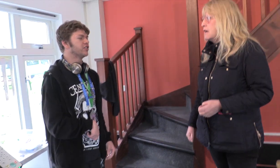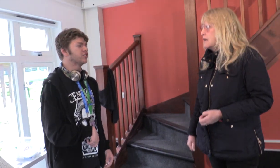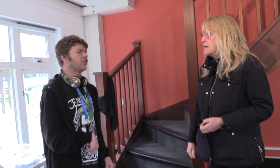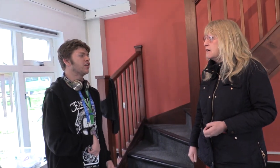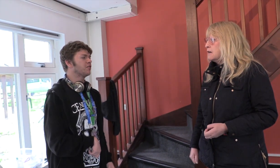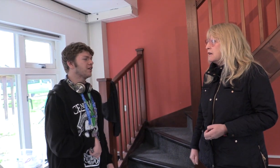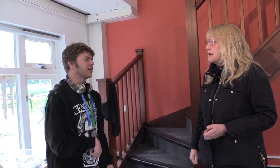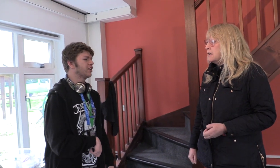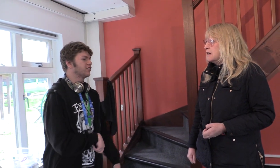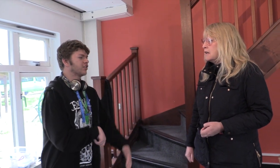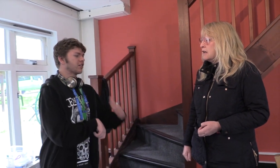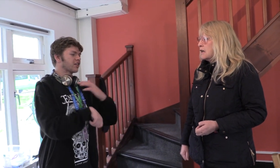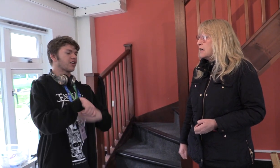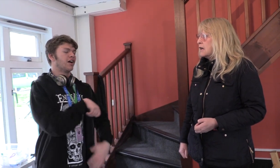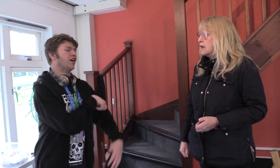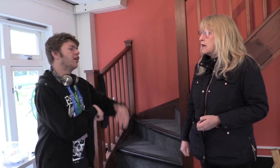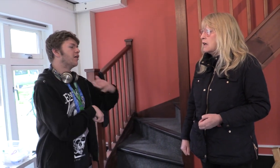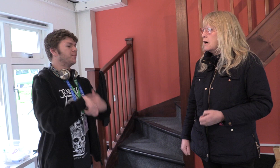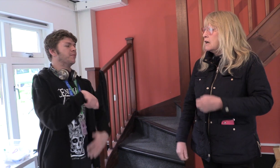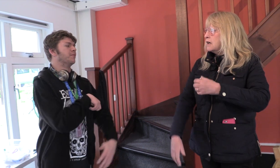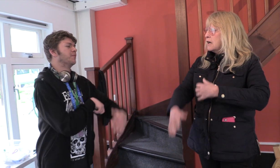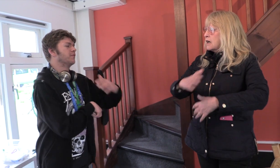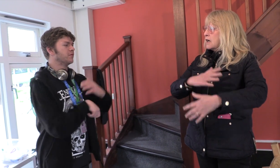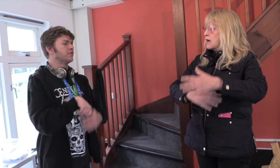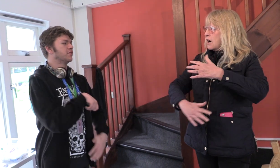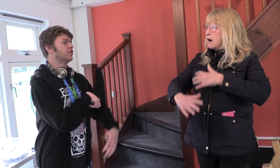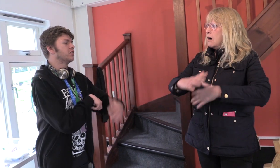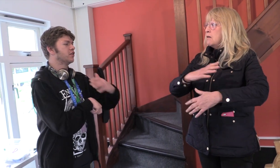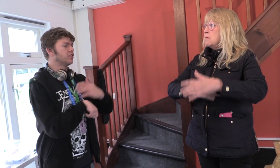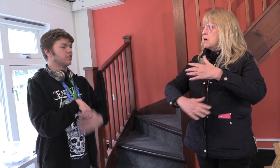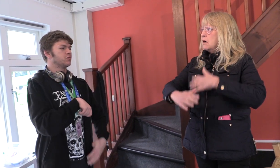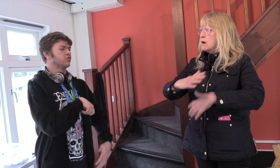The sign of the week is calm. Calm.